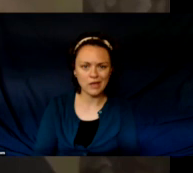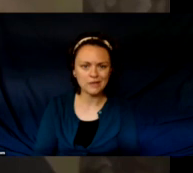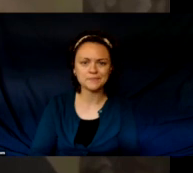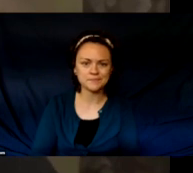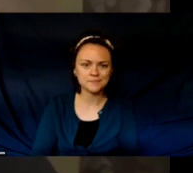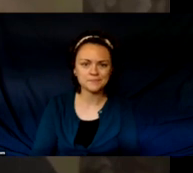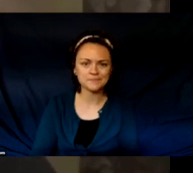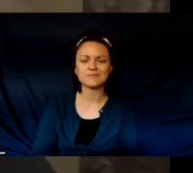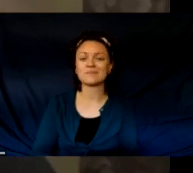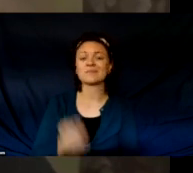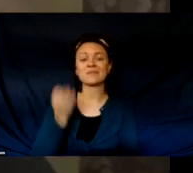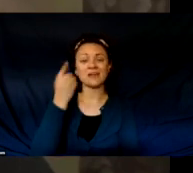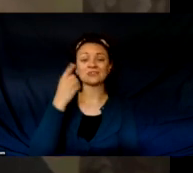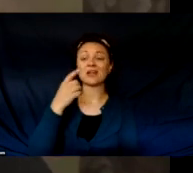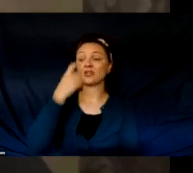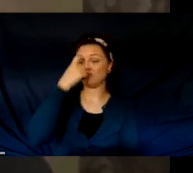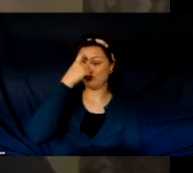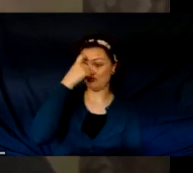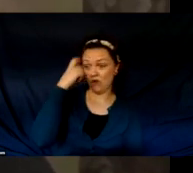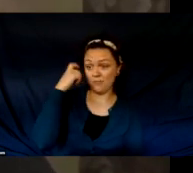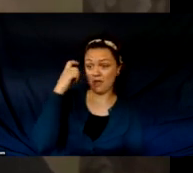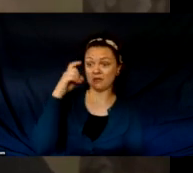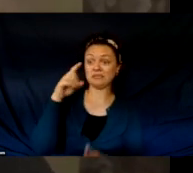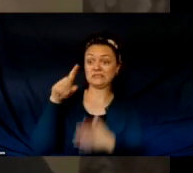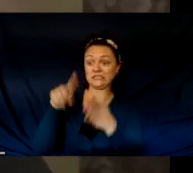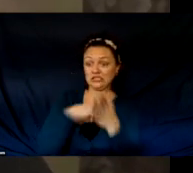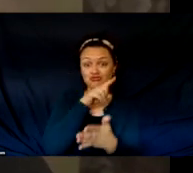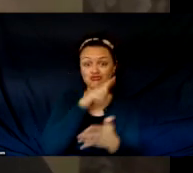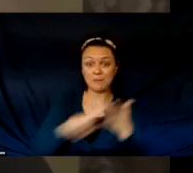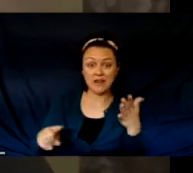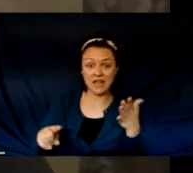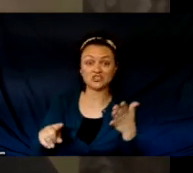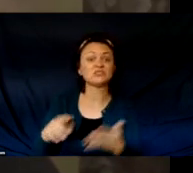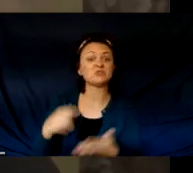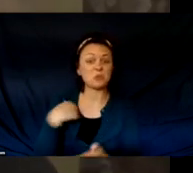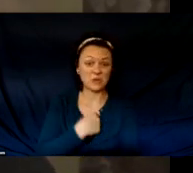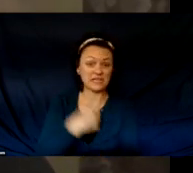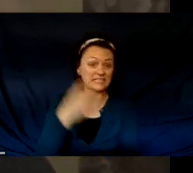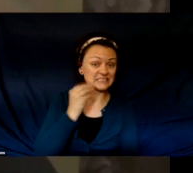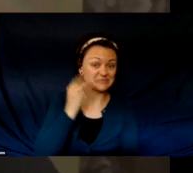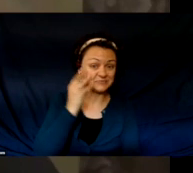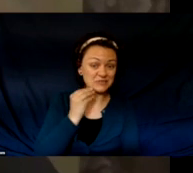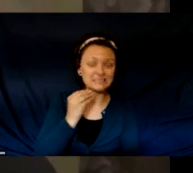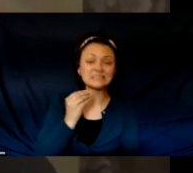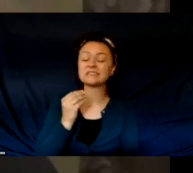discrimination that we experienced as people with disabilities accompanied by the trauma,